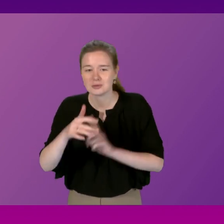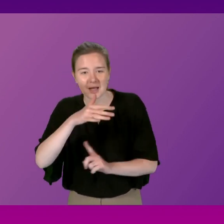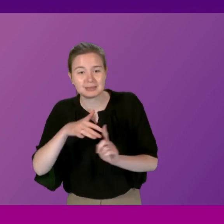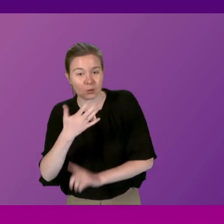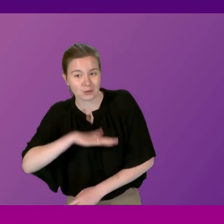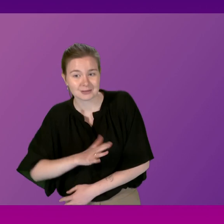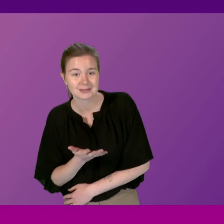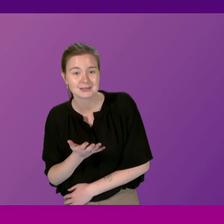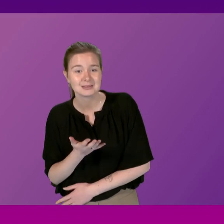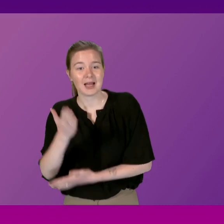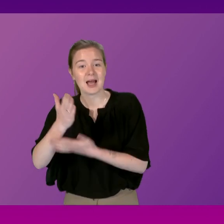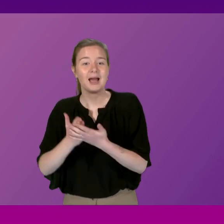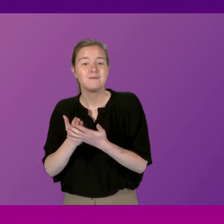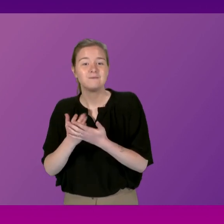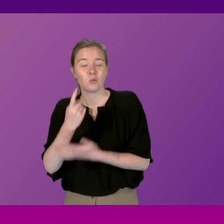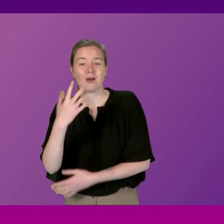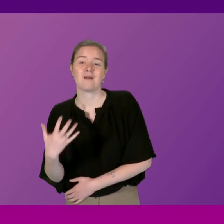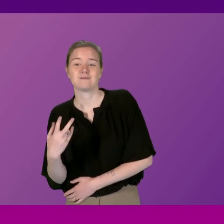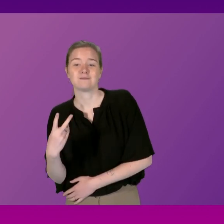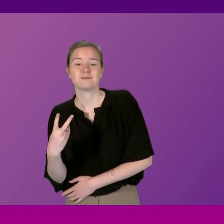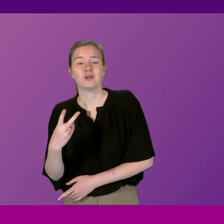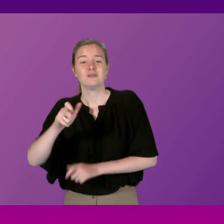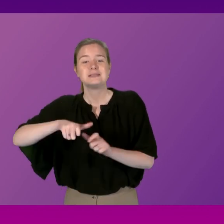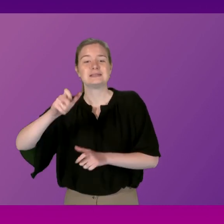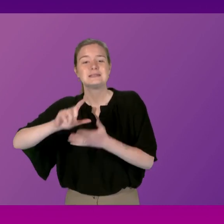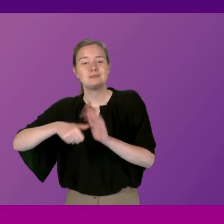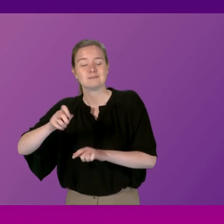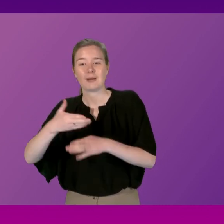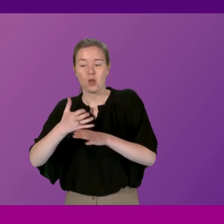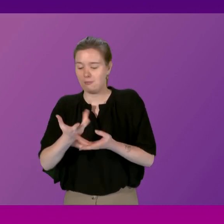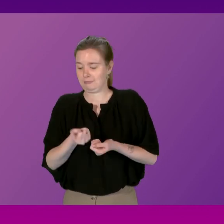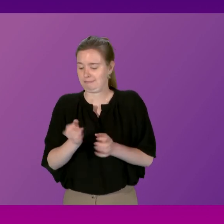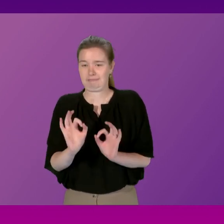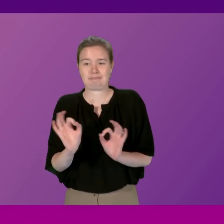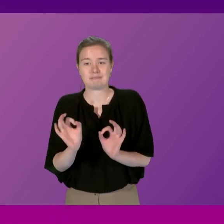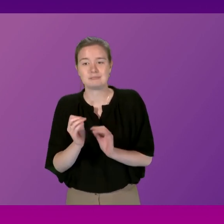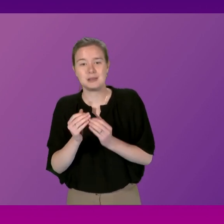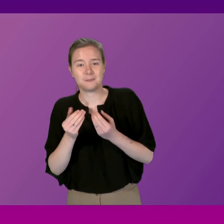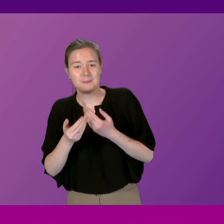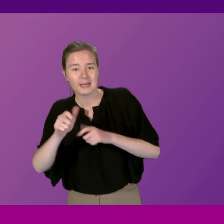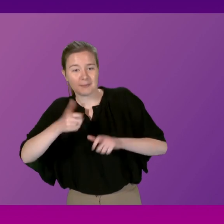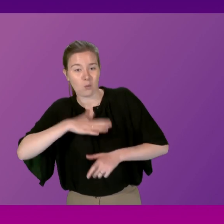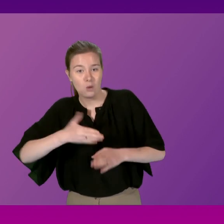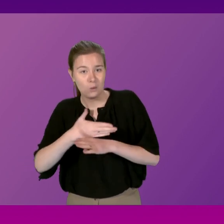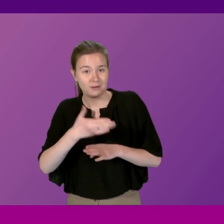Half of disabled people do not have employment, even though many want to work.